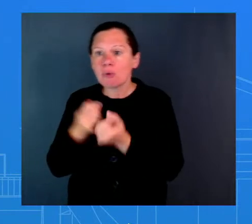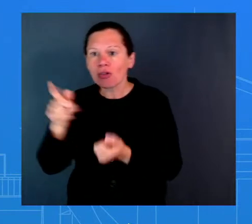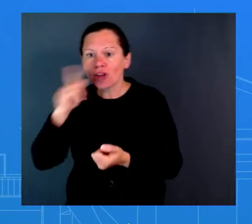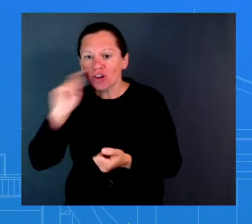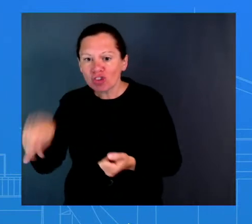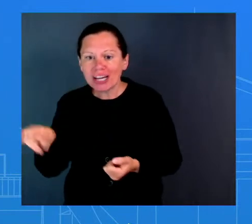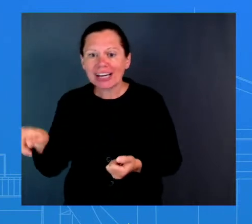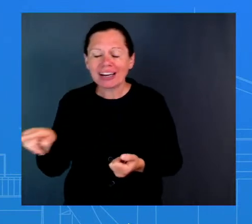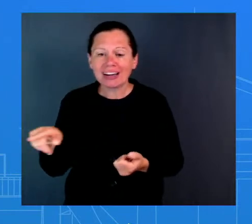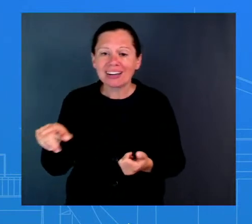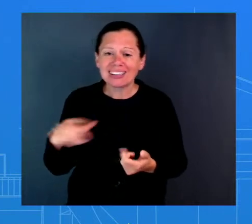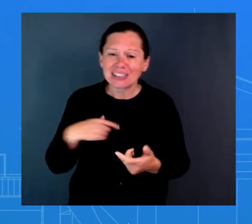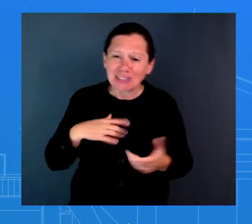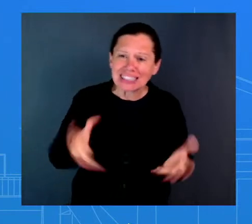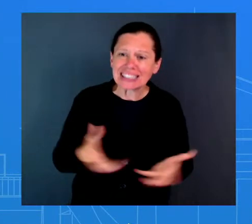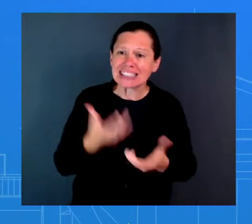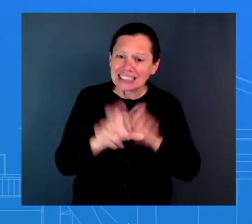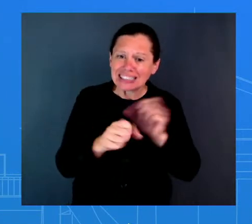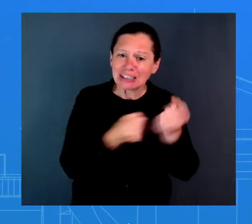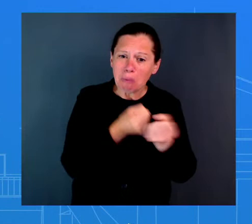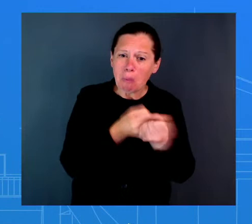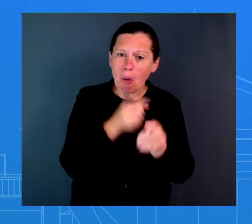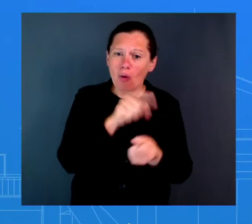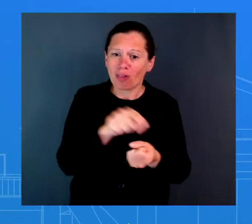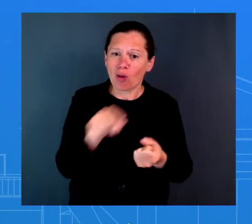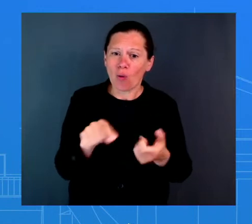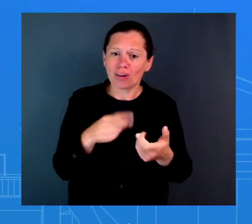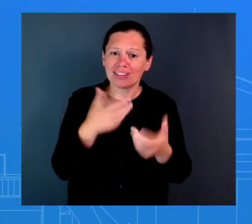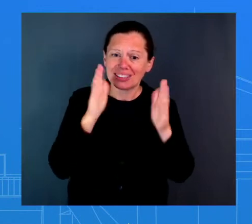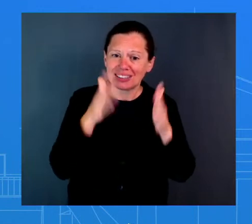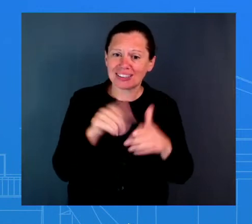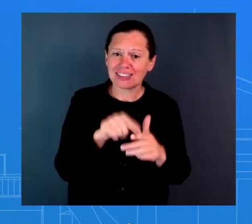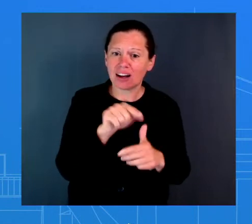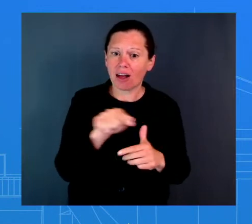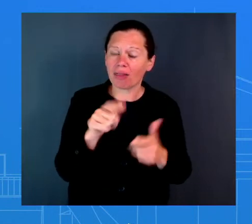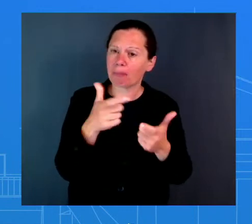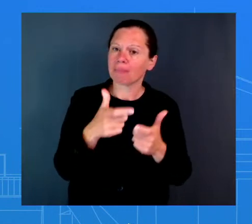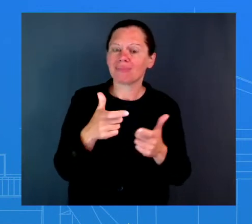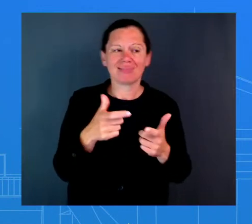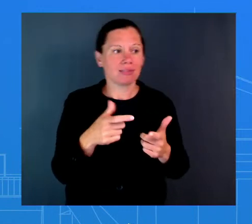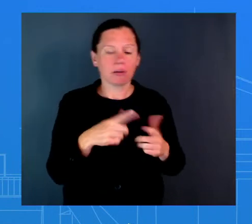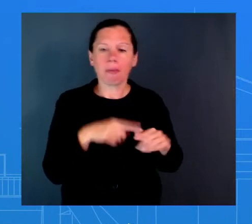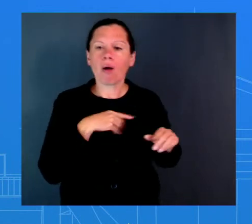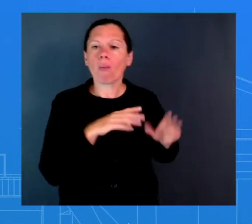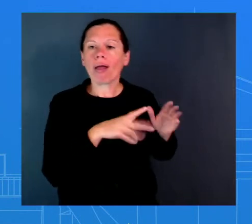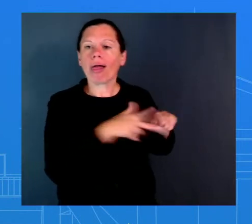for billionaires and big corporations, which they did again yesterday in their budget markup.